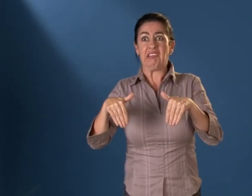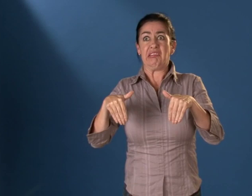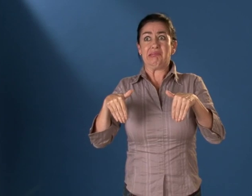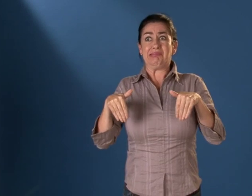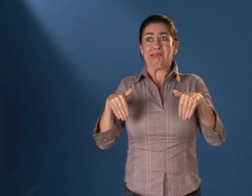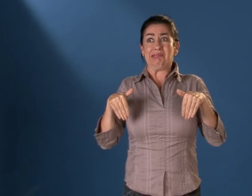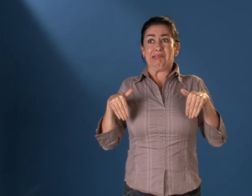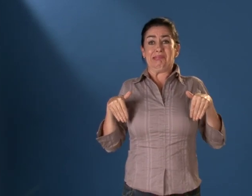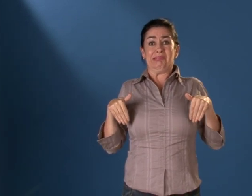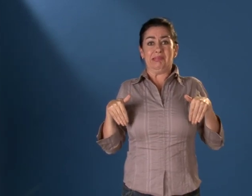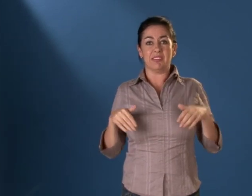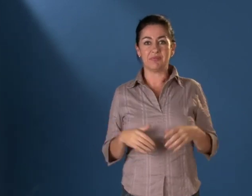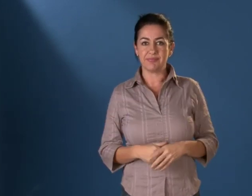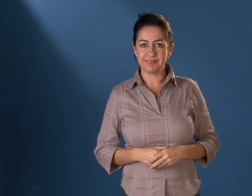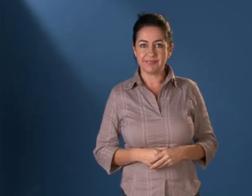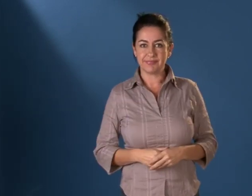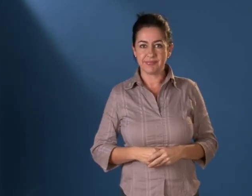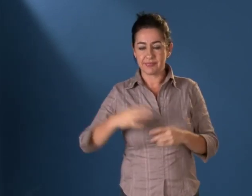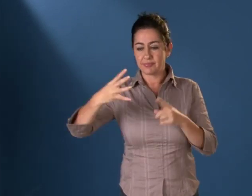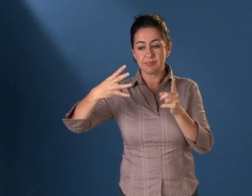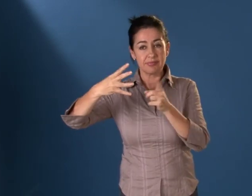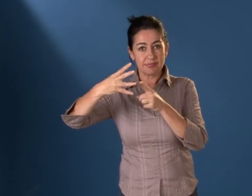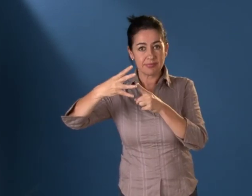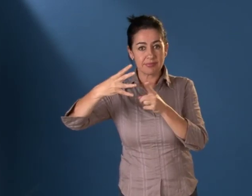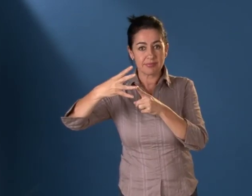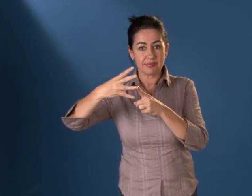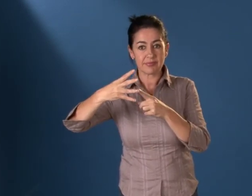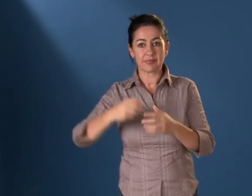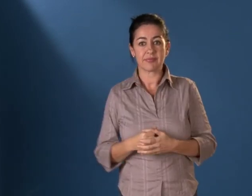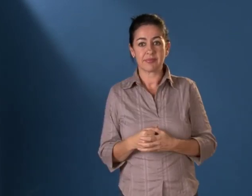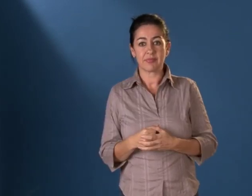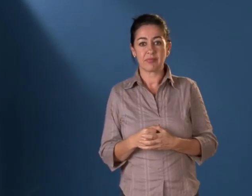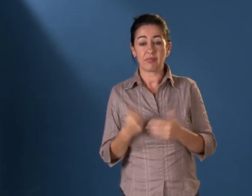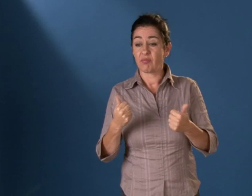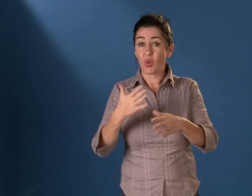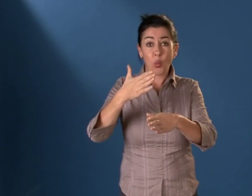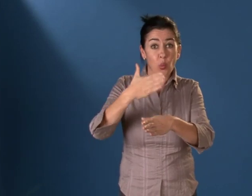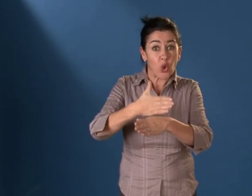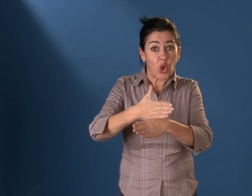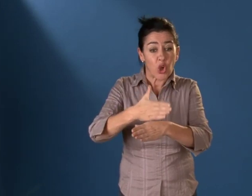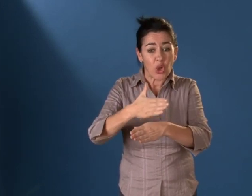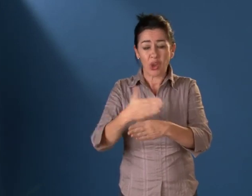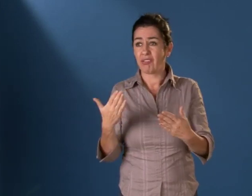For example, they maybe shouting, yelling, or using negative facial gestures. Another